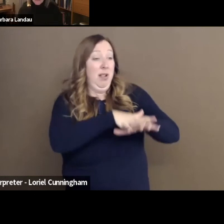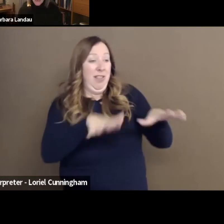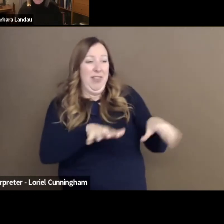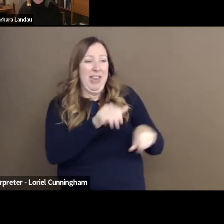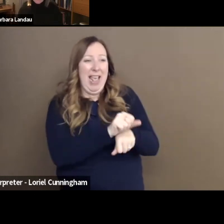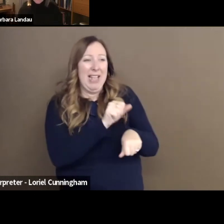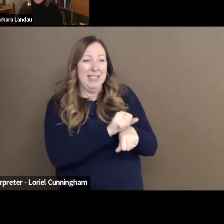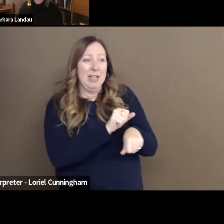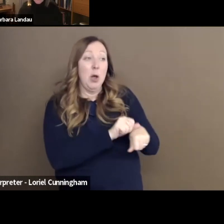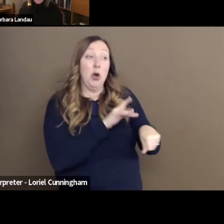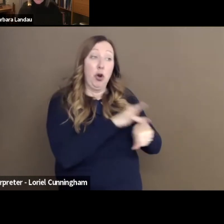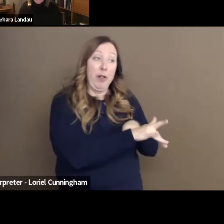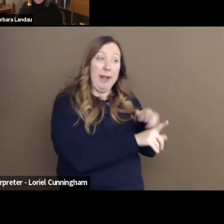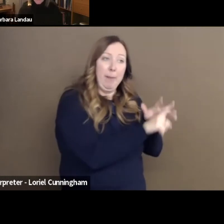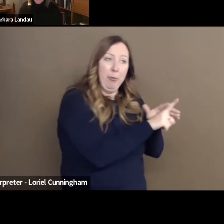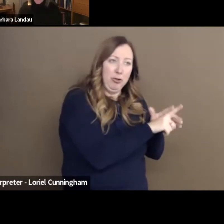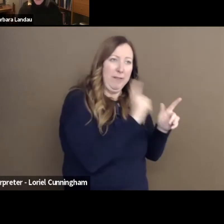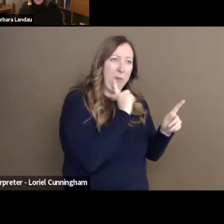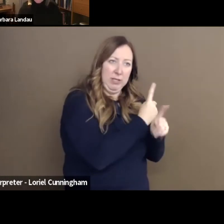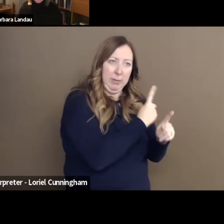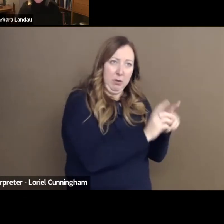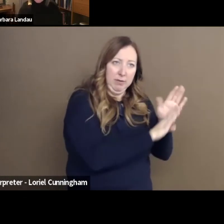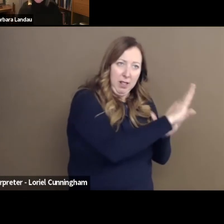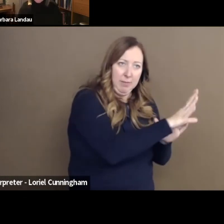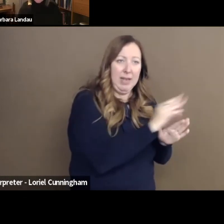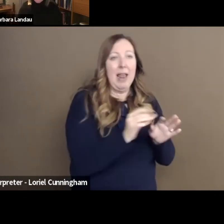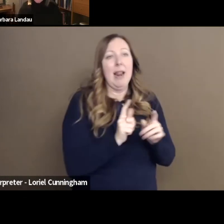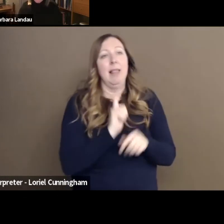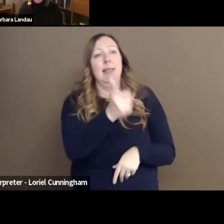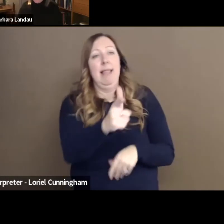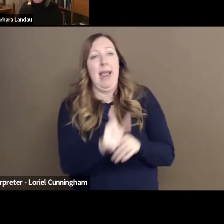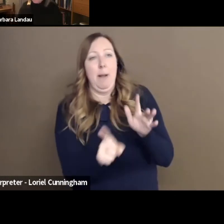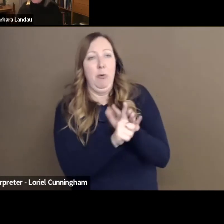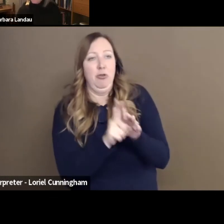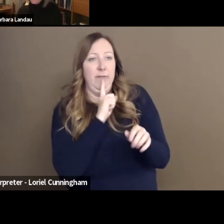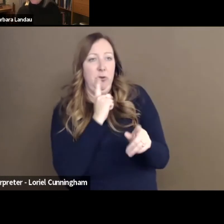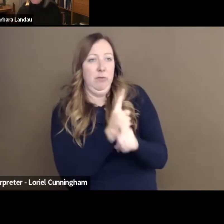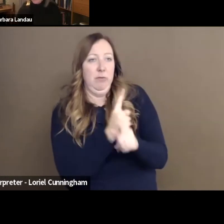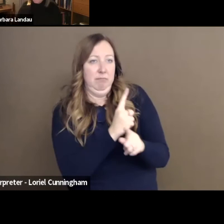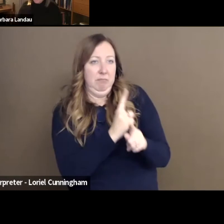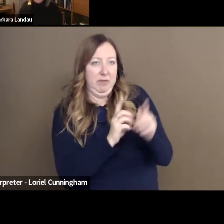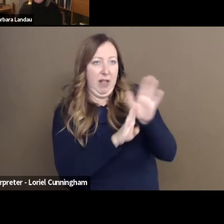now let's suppose that